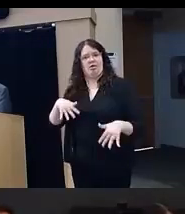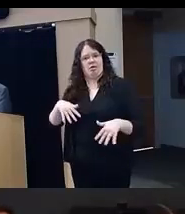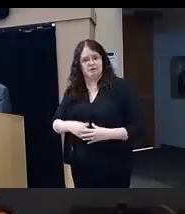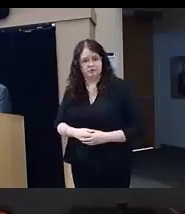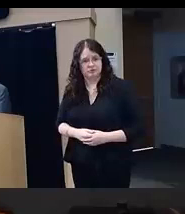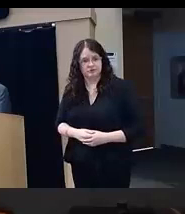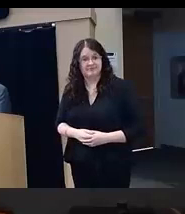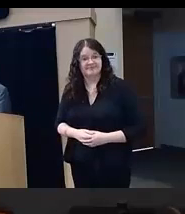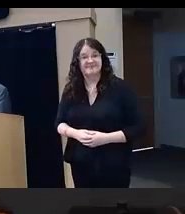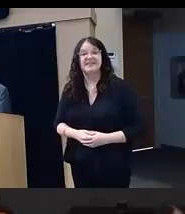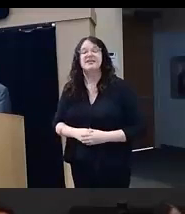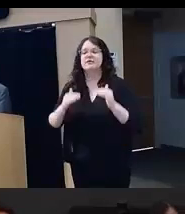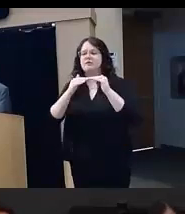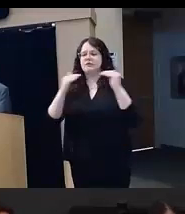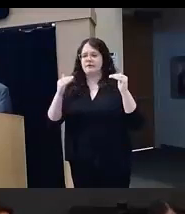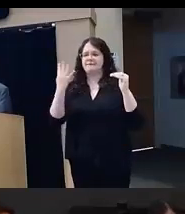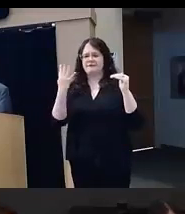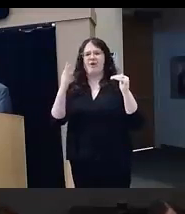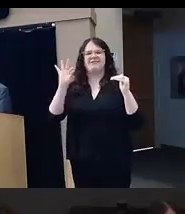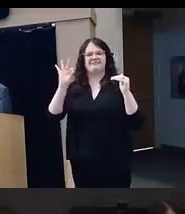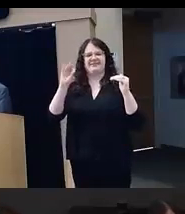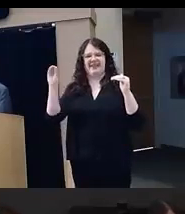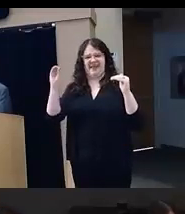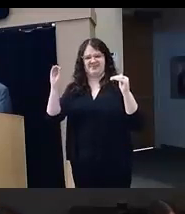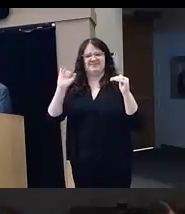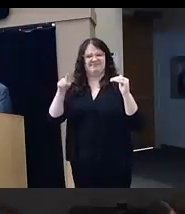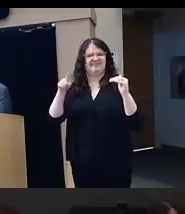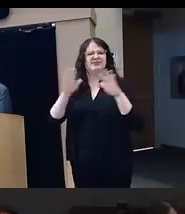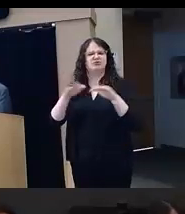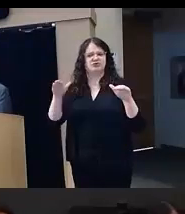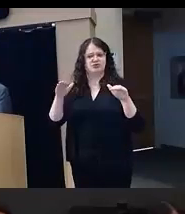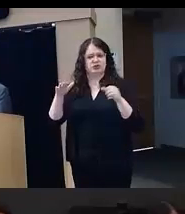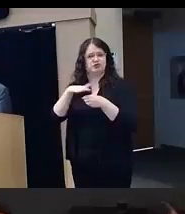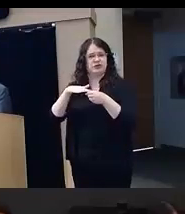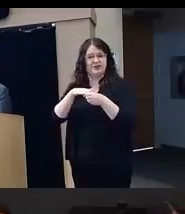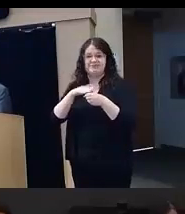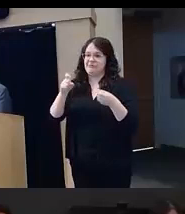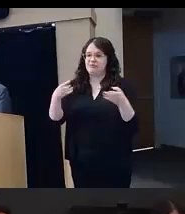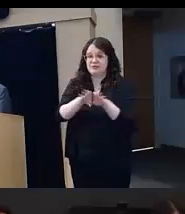completely shut down because it was completely full as well and three nine thousand was also